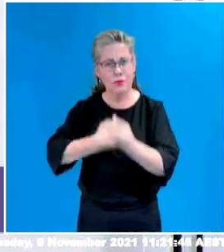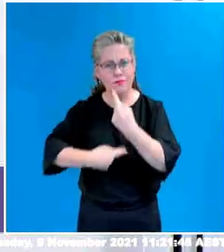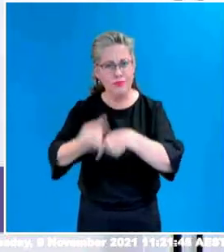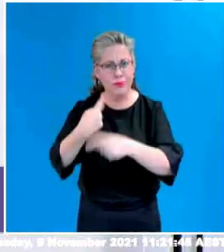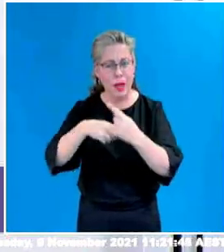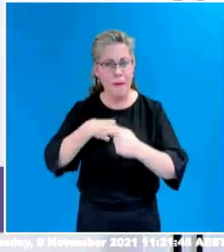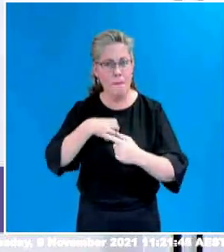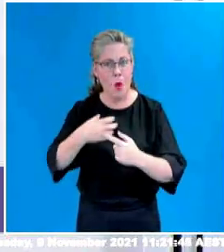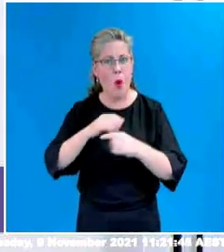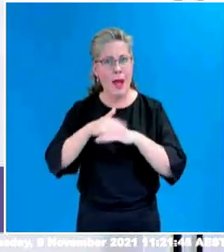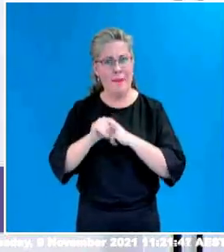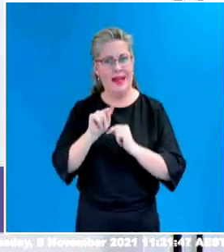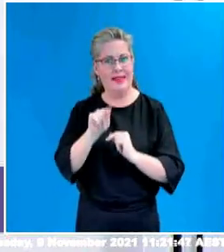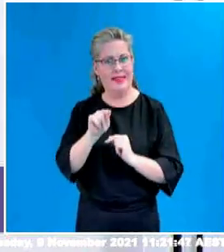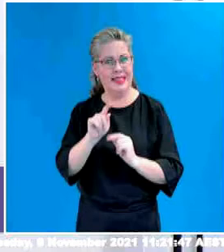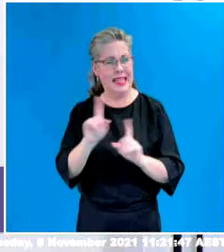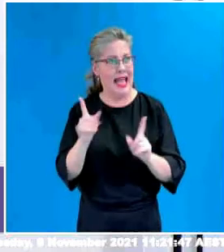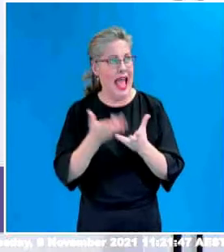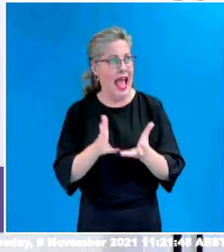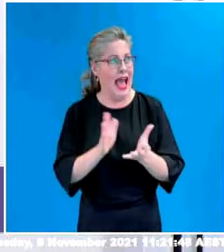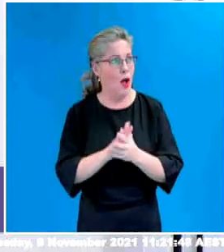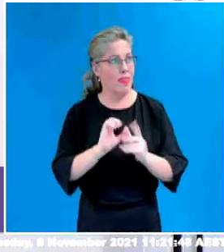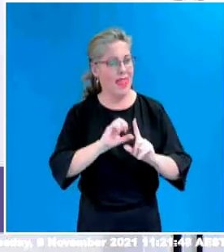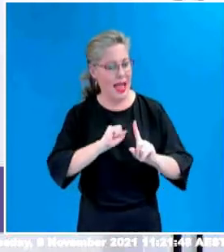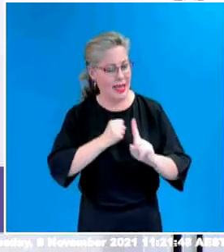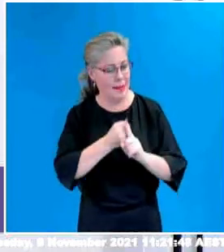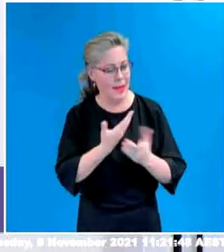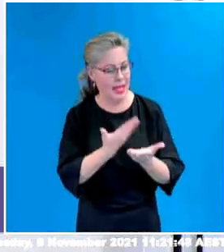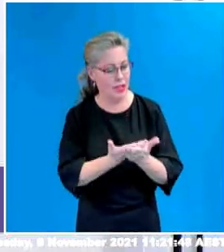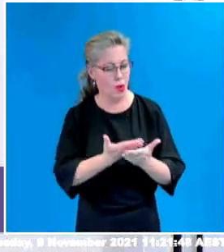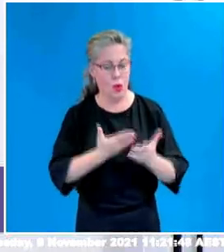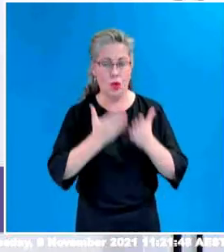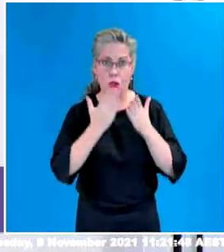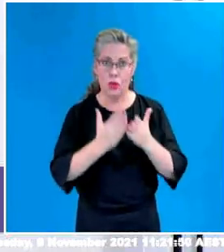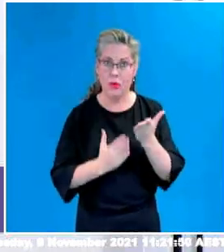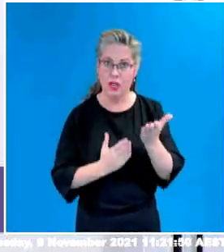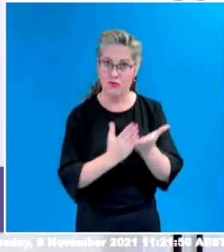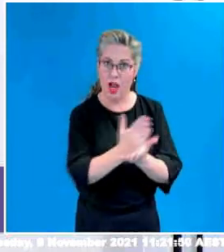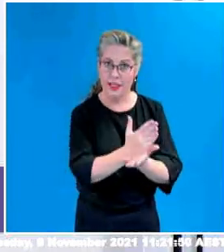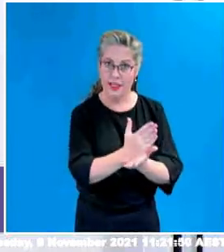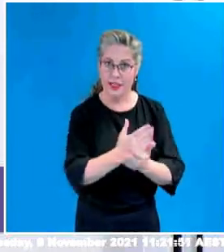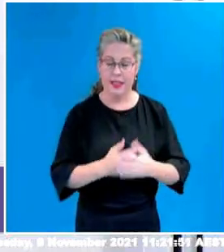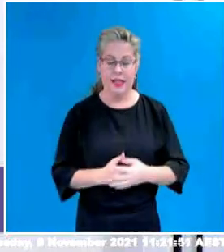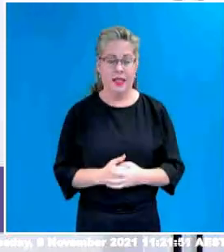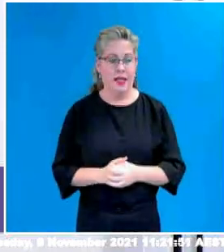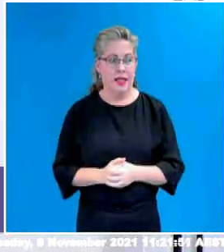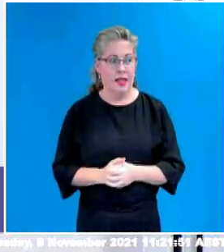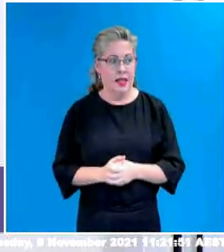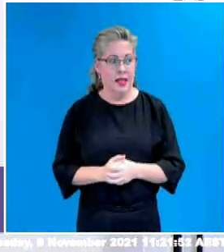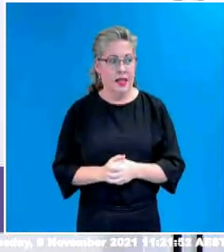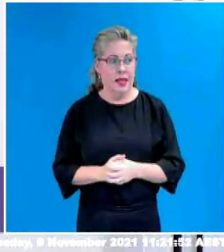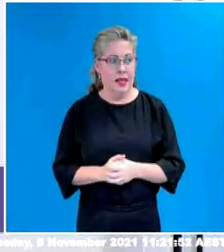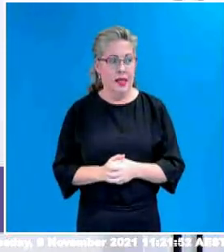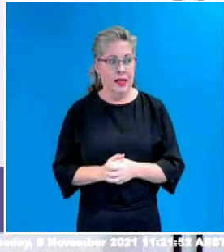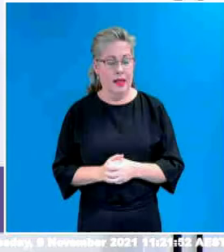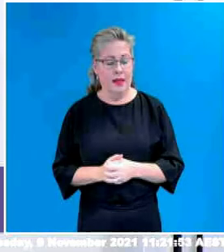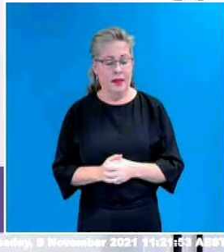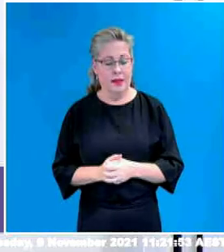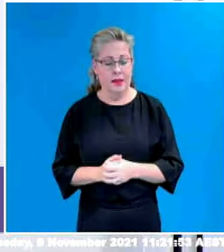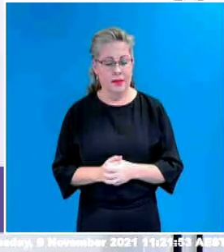We are seeing internationally that governments are prepared to hold